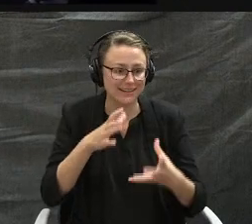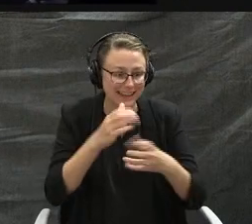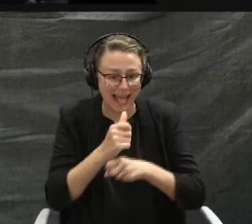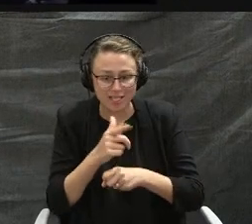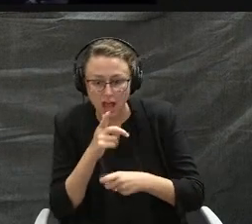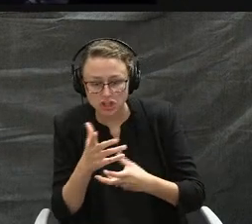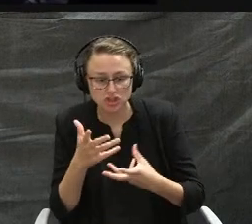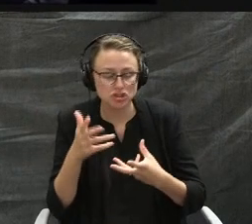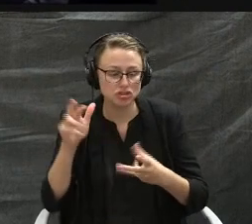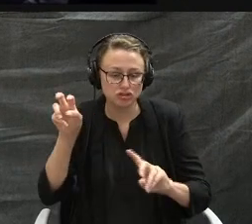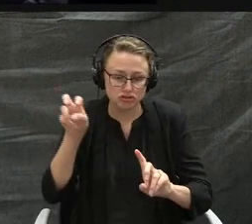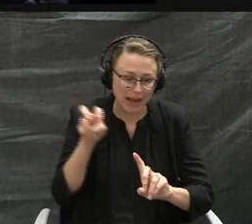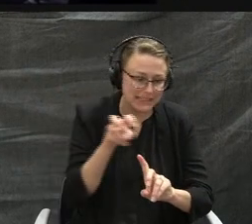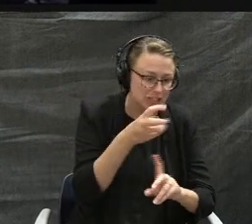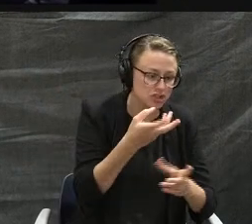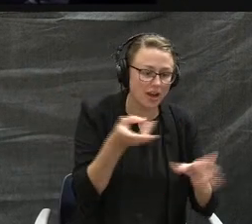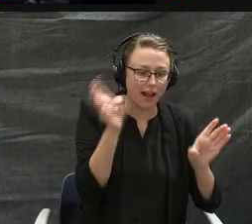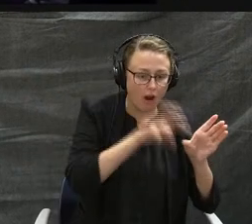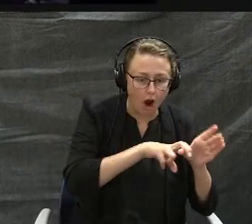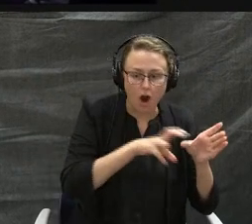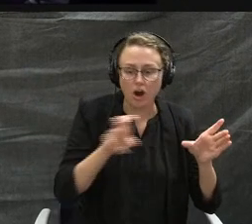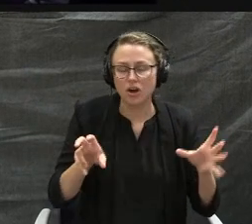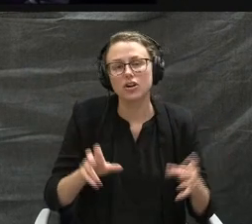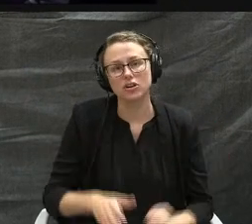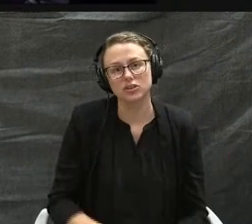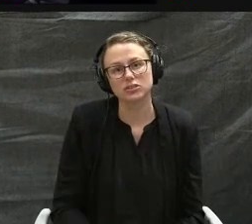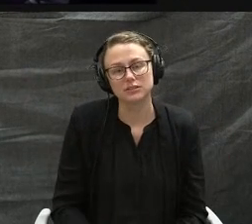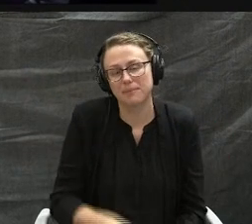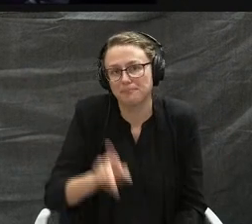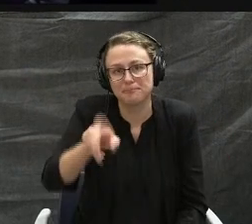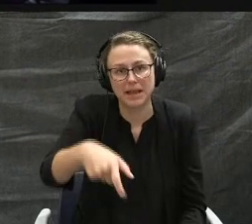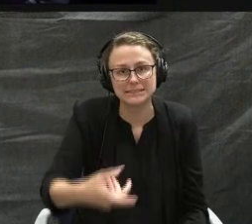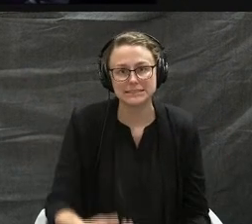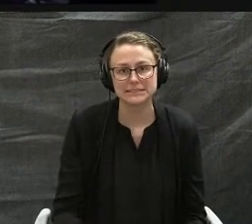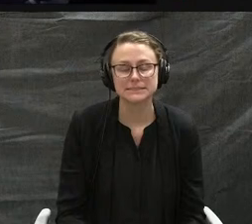transportation at the beginning. In the end of the day. And so